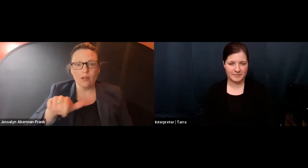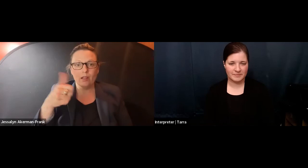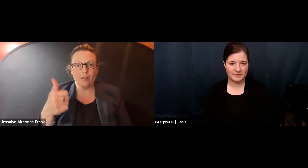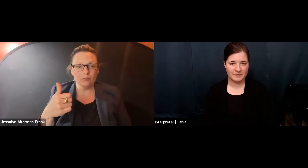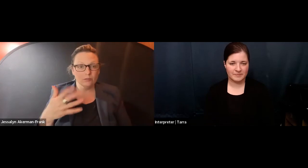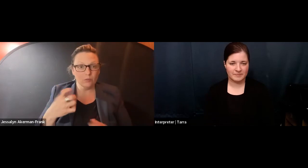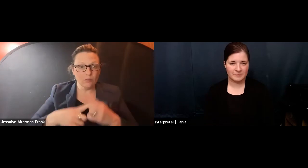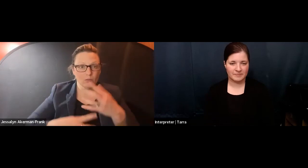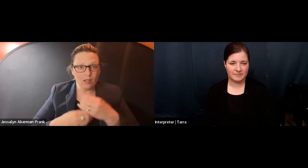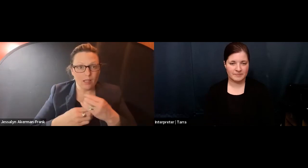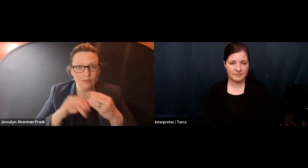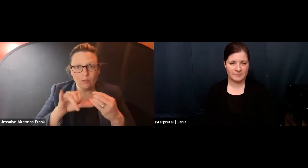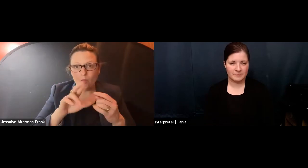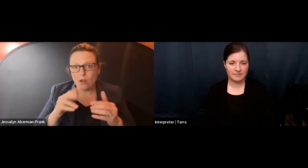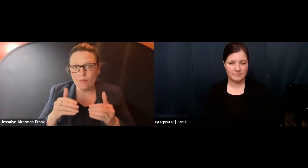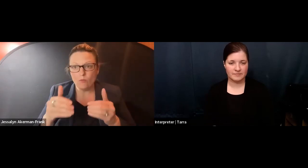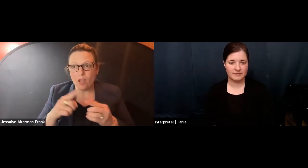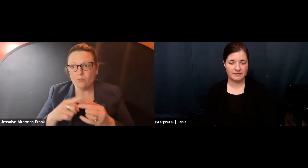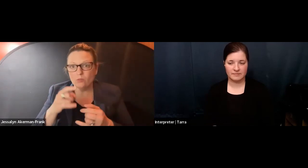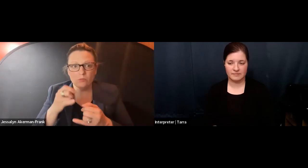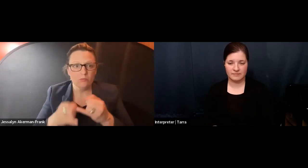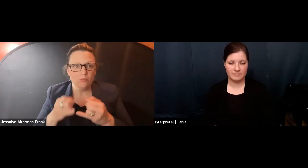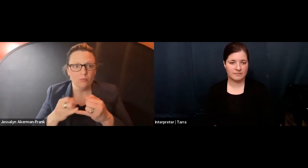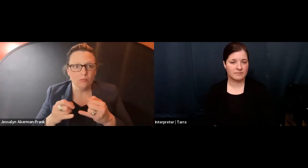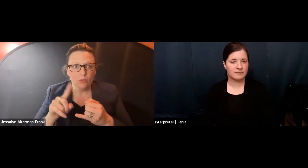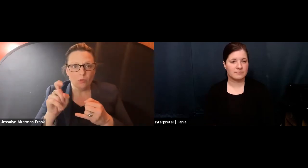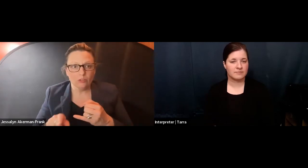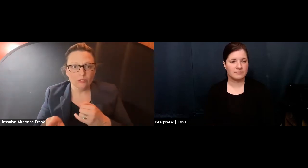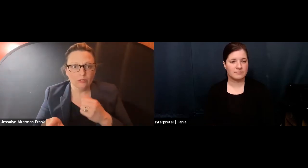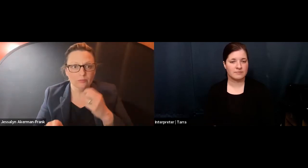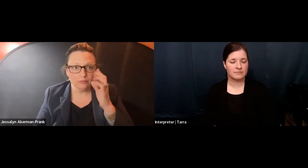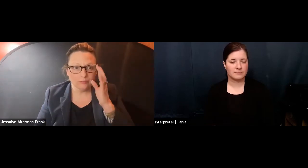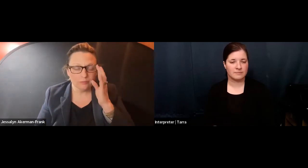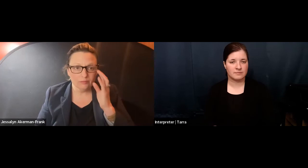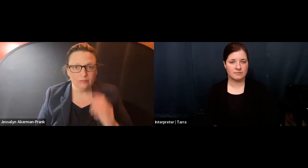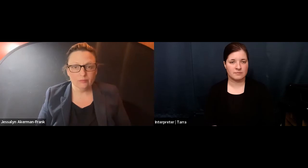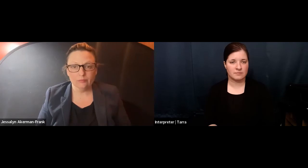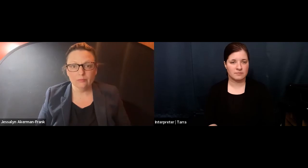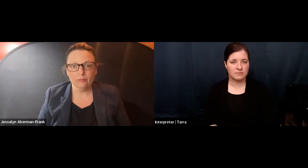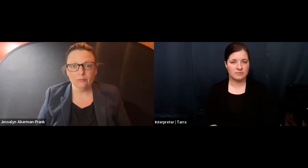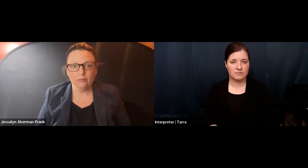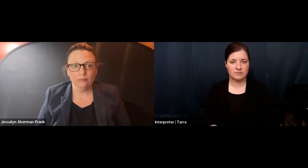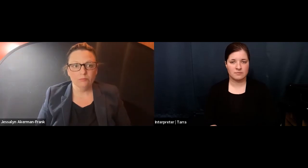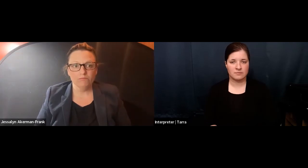Jessalyn: Thank you. I'm turning off Patrick's screen.